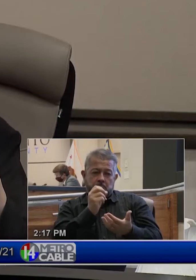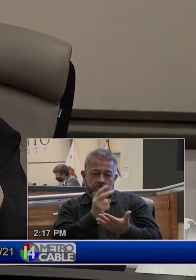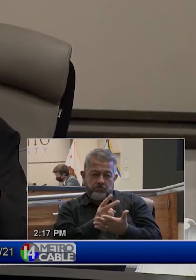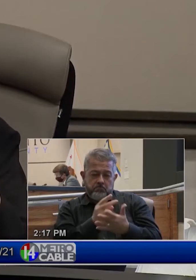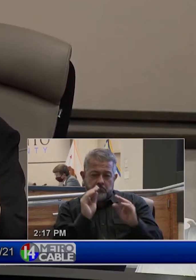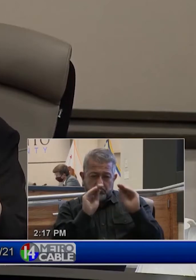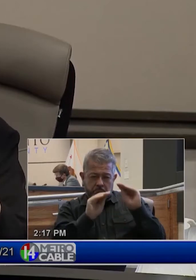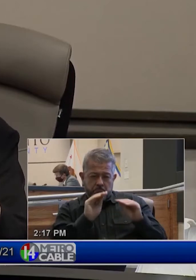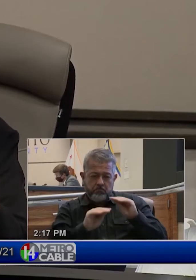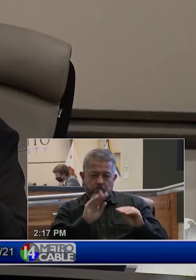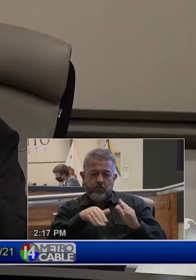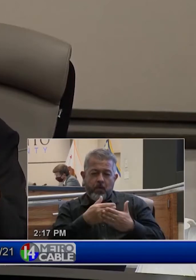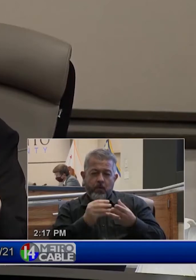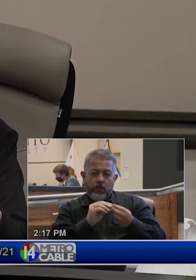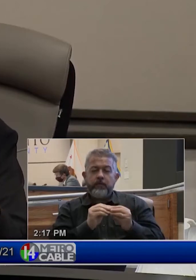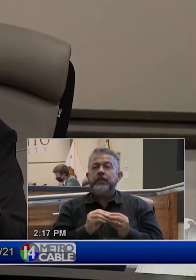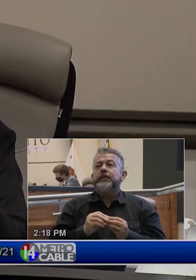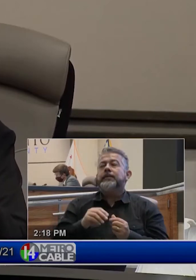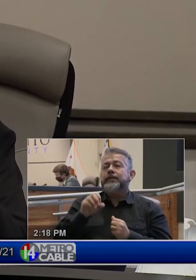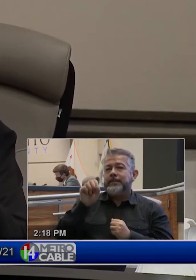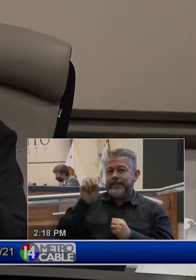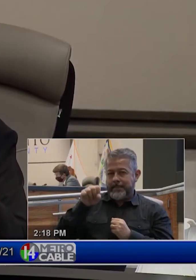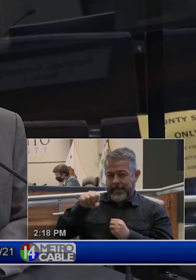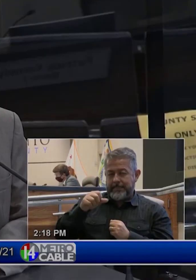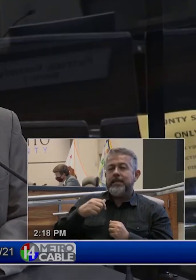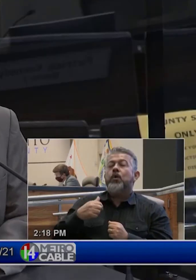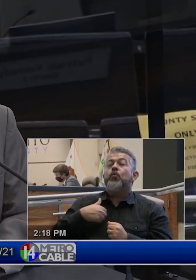YES. WE'LL REVIEW THEM ALL AND INFORM